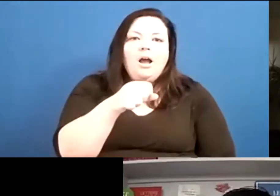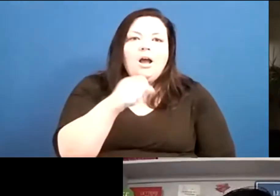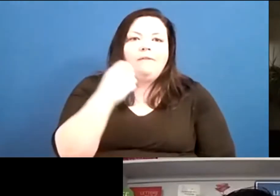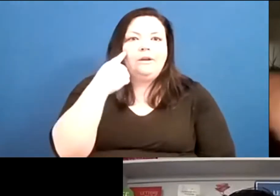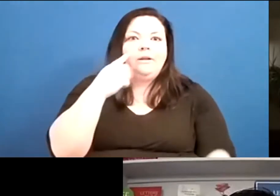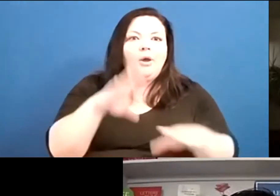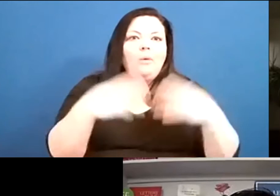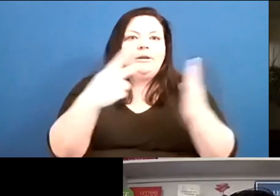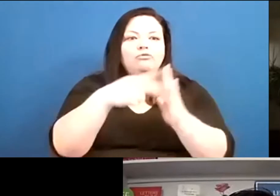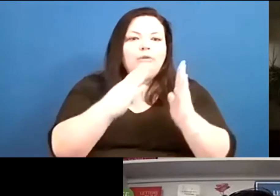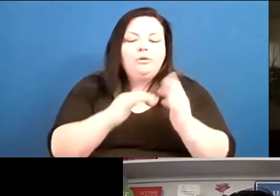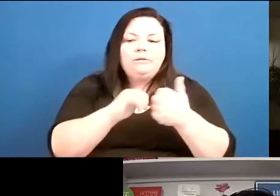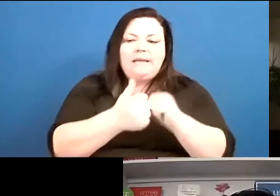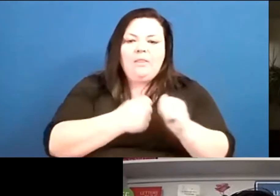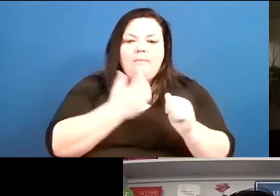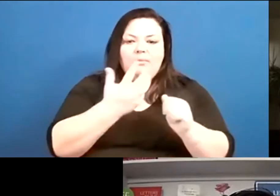how the poems begin to sort of speak to one another